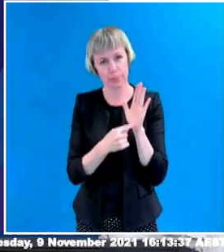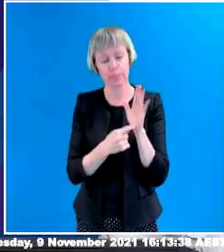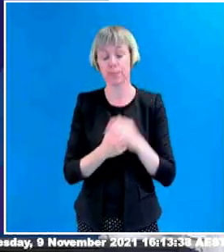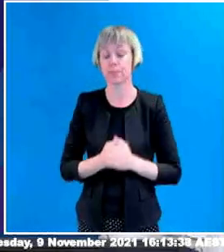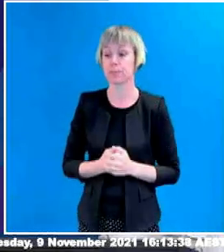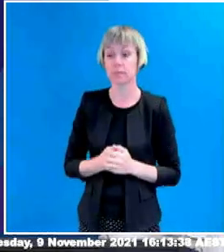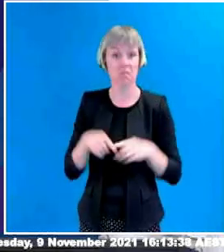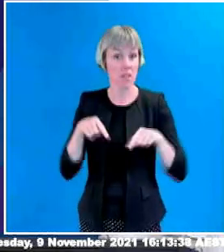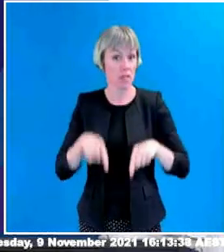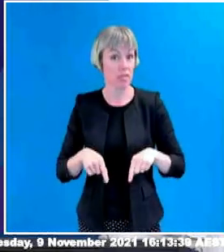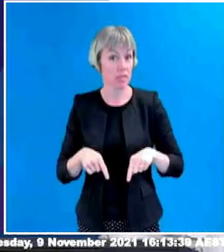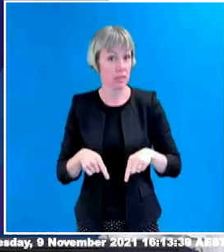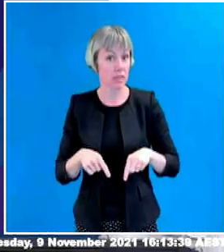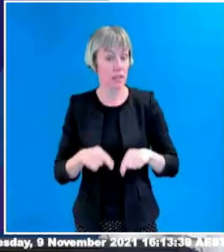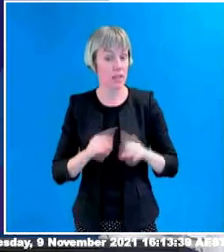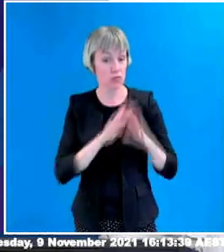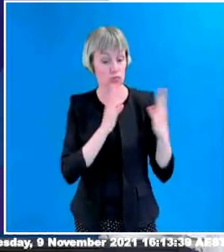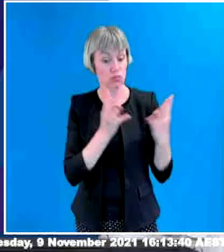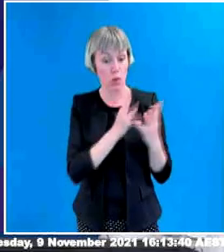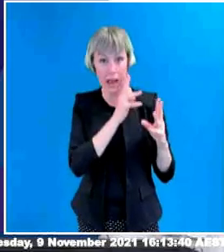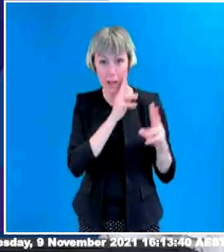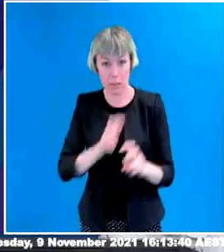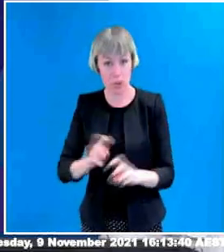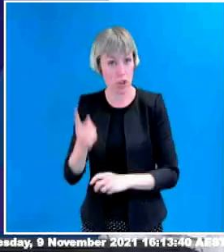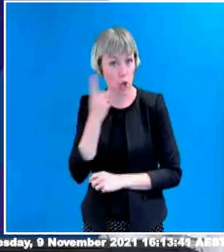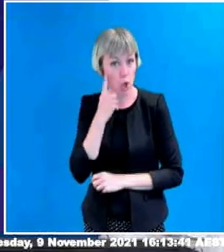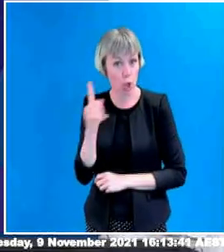substitute decision-making systems are a denial